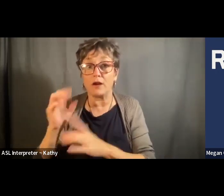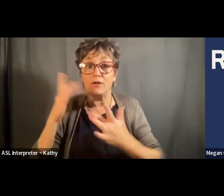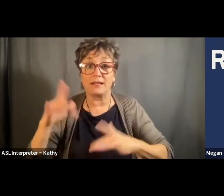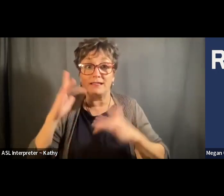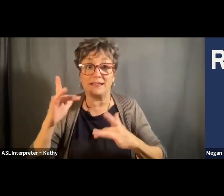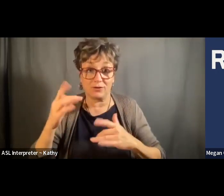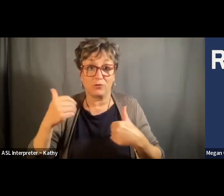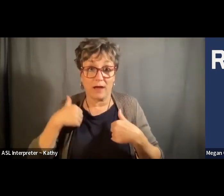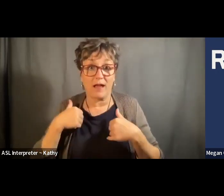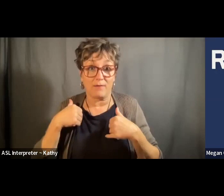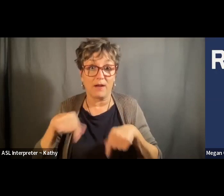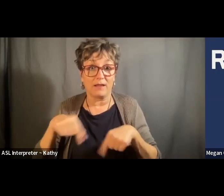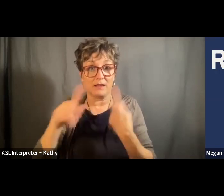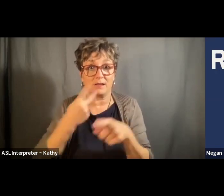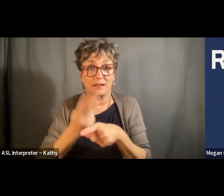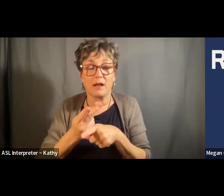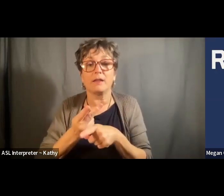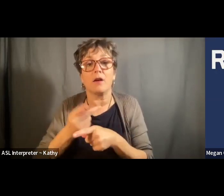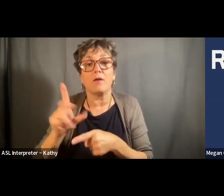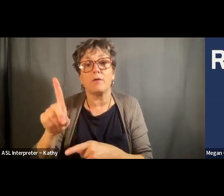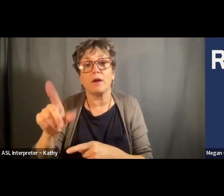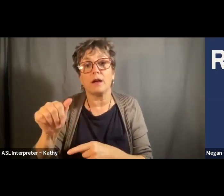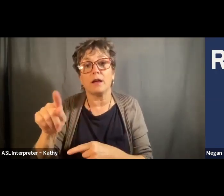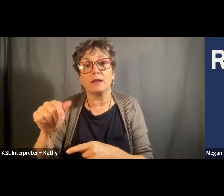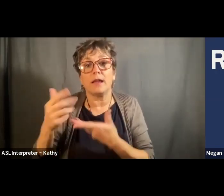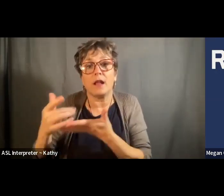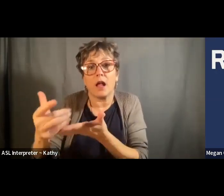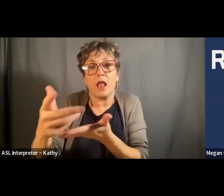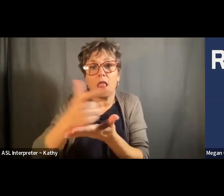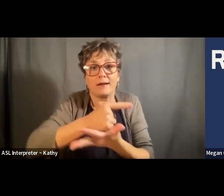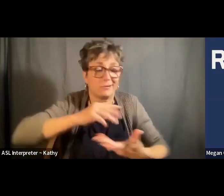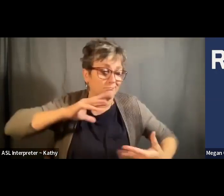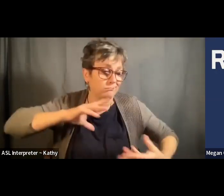and you should be proud of your community for being such forward thinkers. I'm going to go